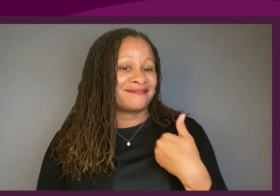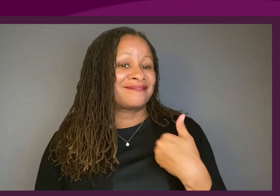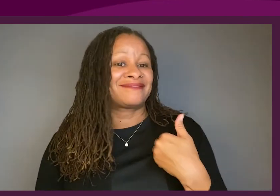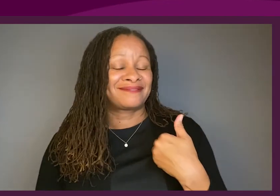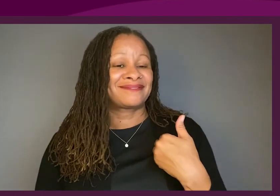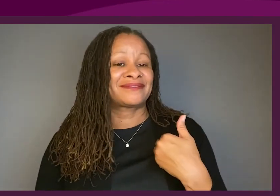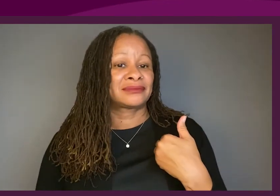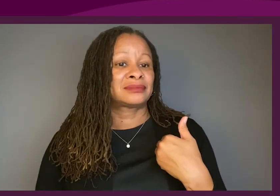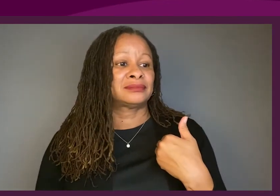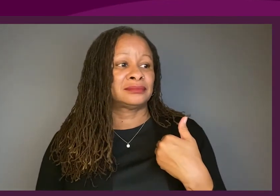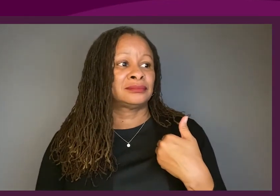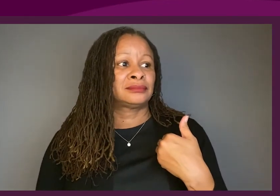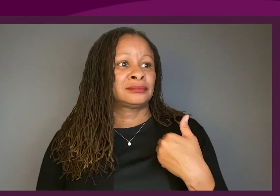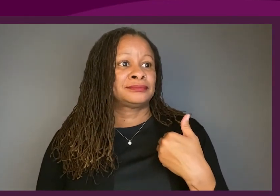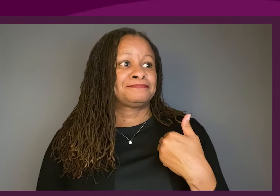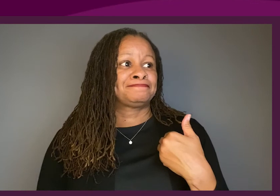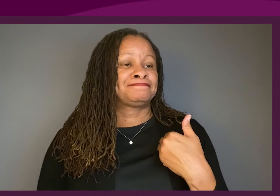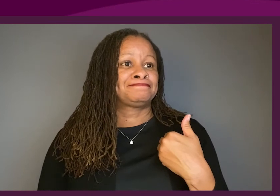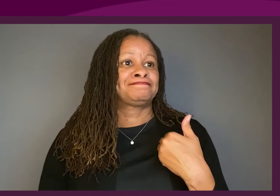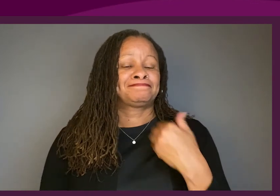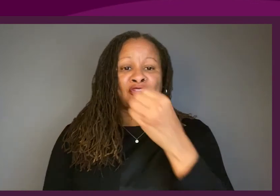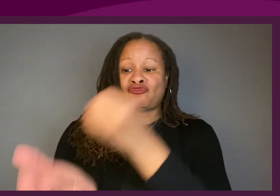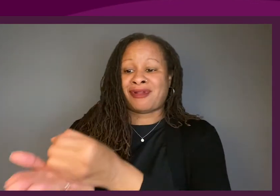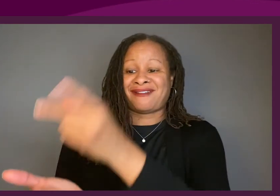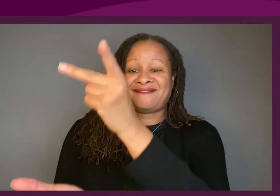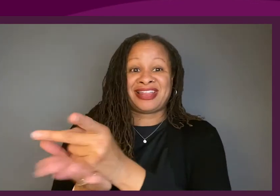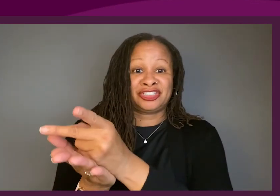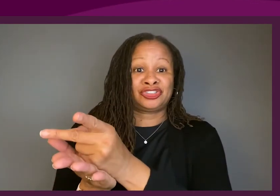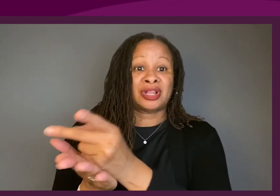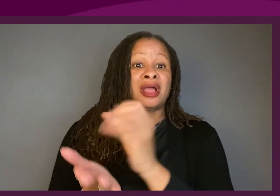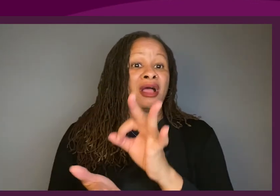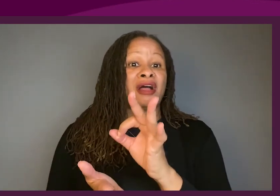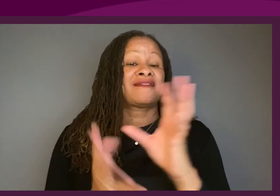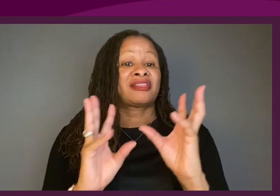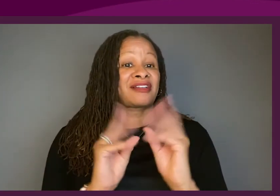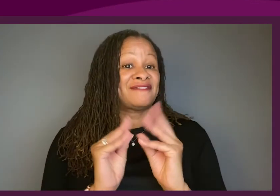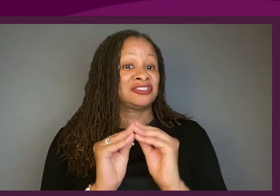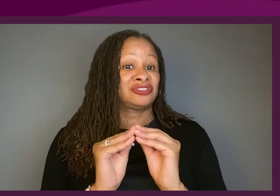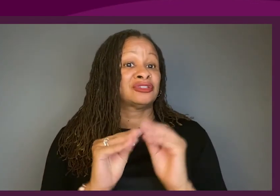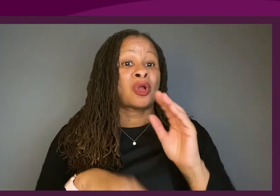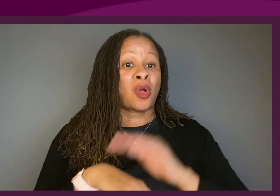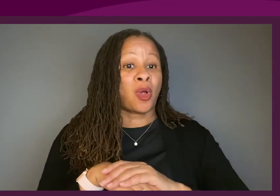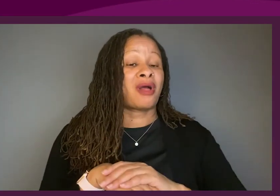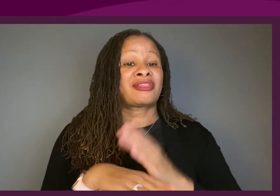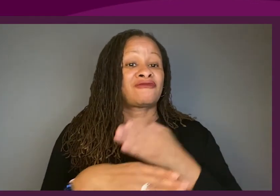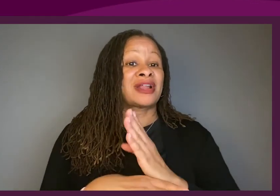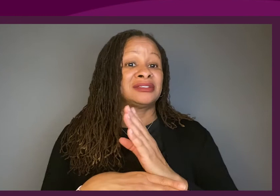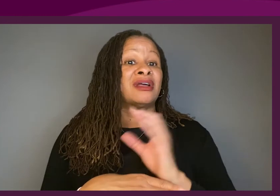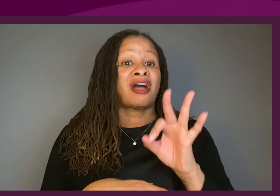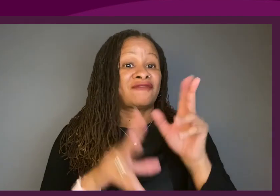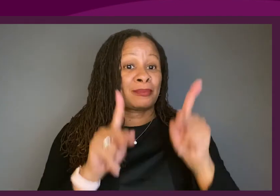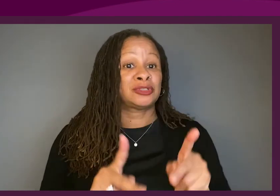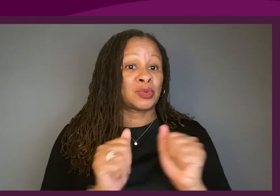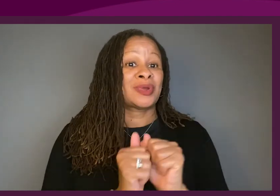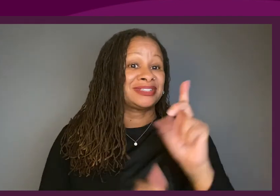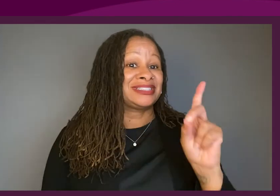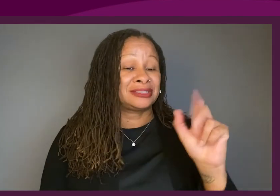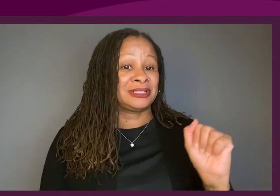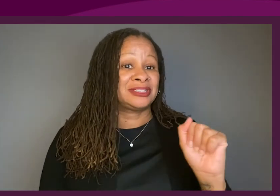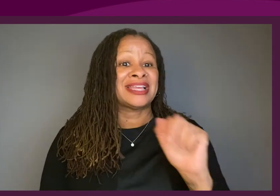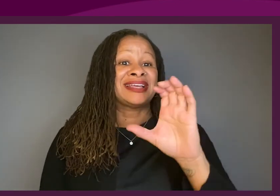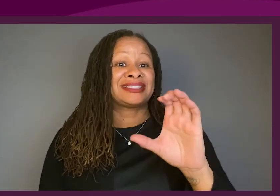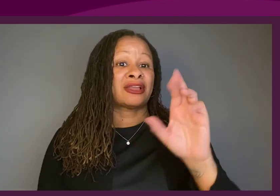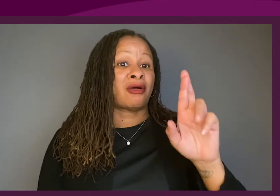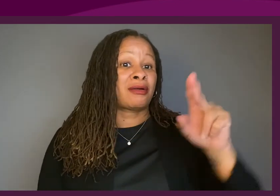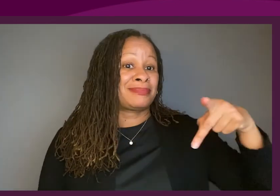And those human rights of people with disabilities include in many of the articles that people